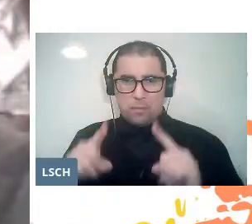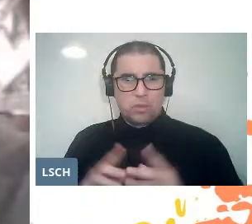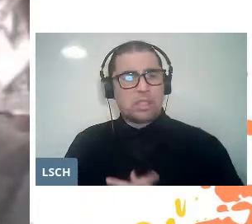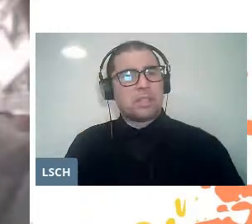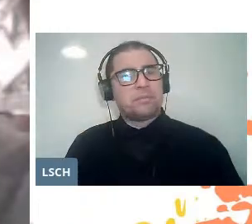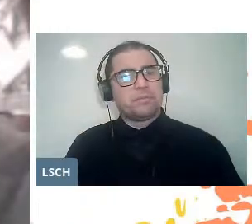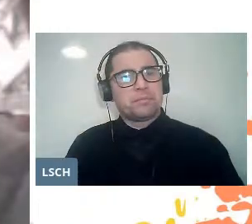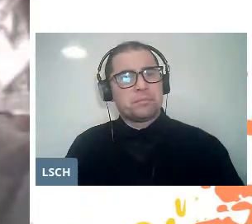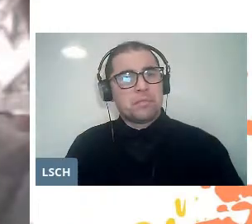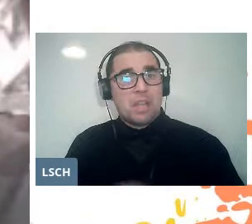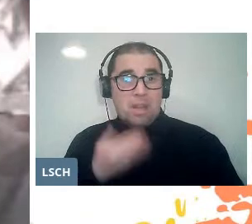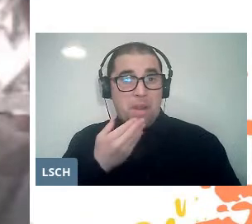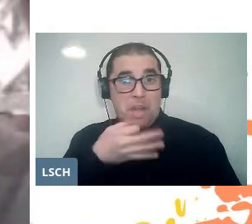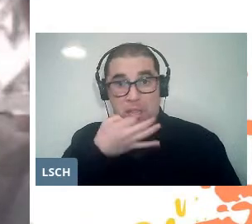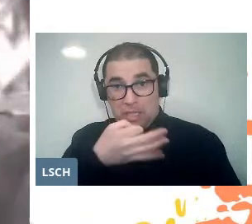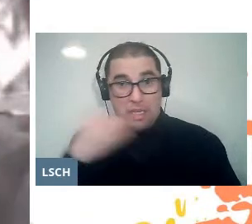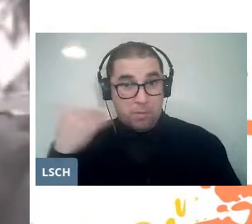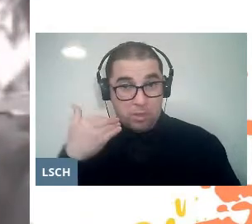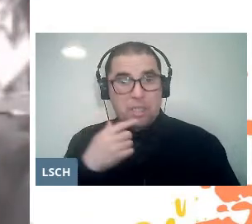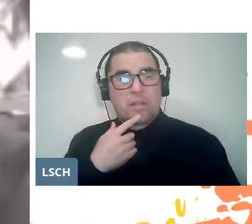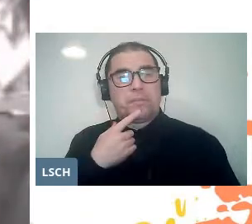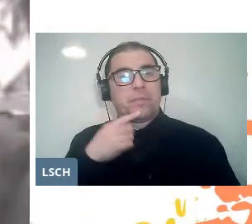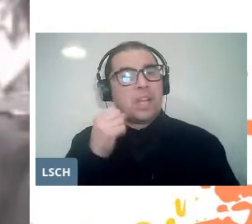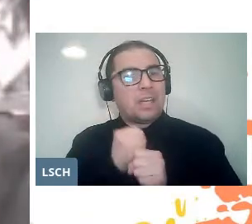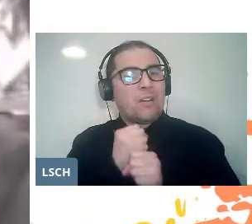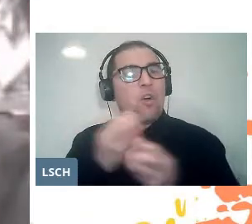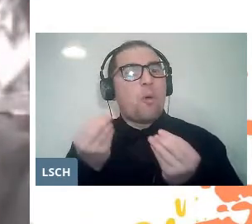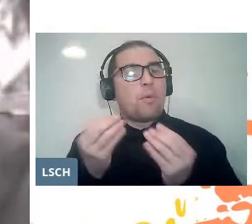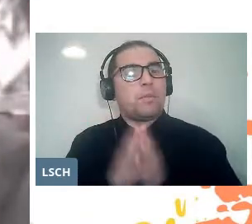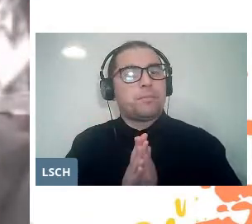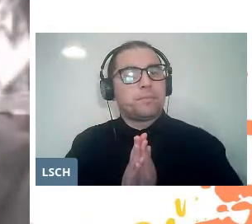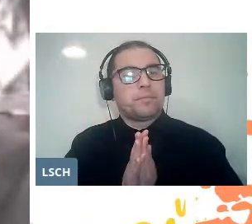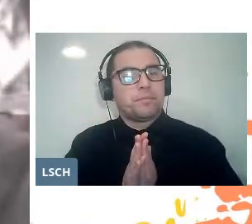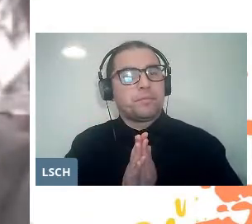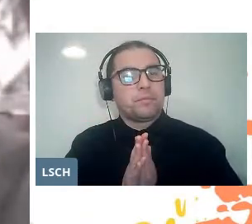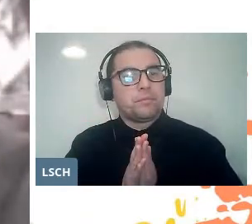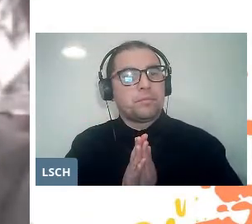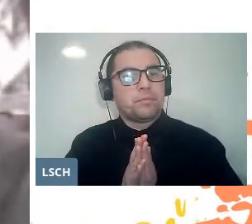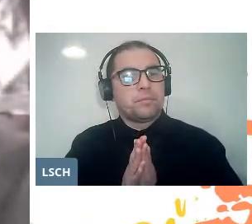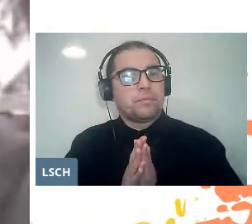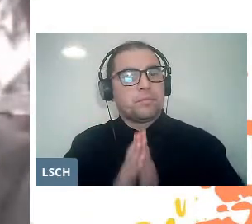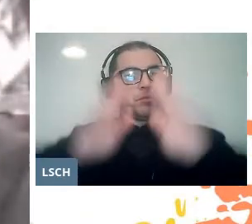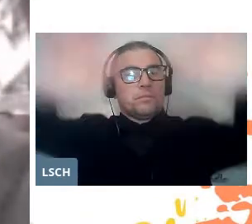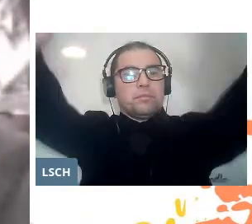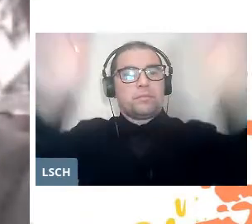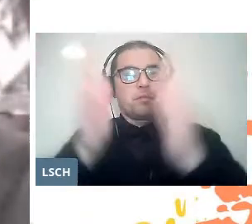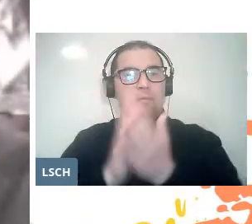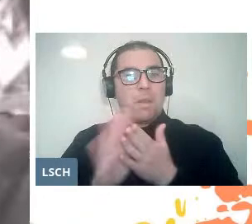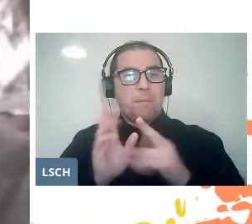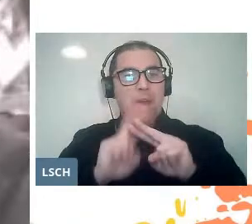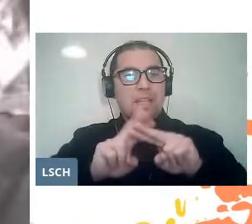It should be noted that the work done for the assembly of a symphony is tremendous,